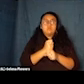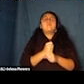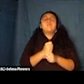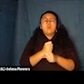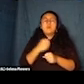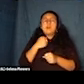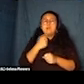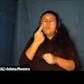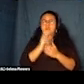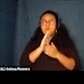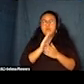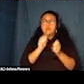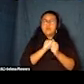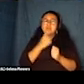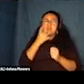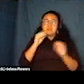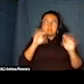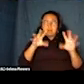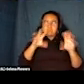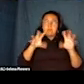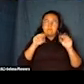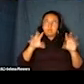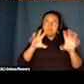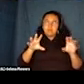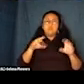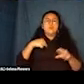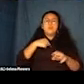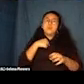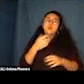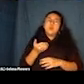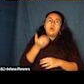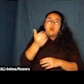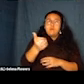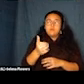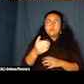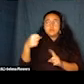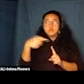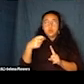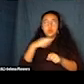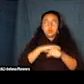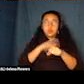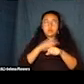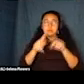So we had two options, either to offer trigger warning in advance that people with various vision impairments,